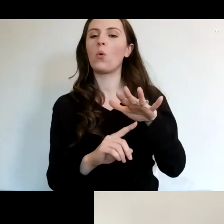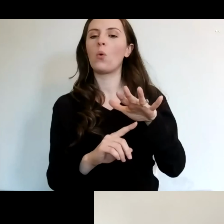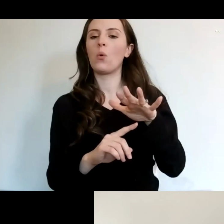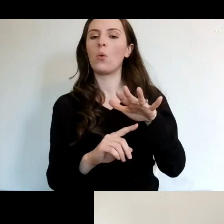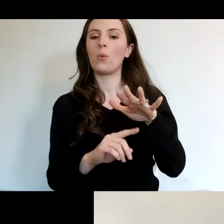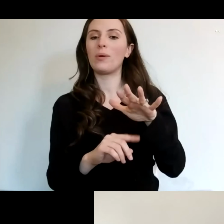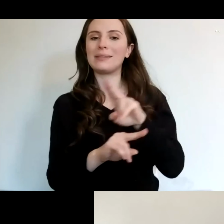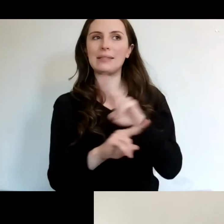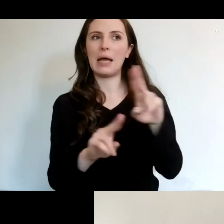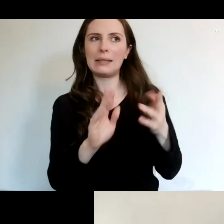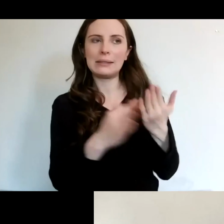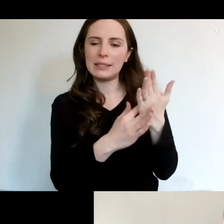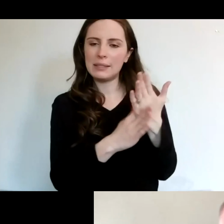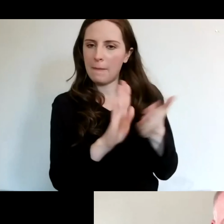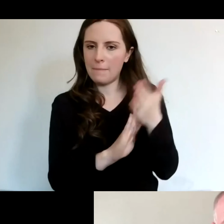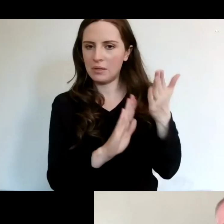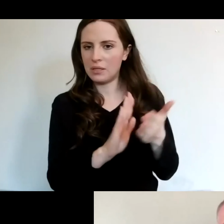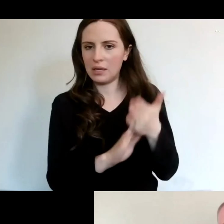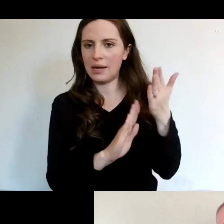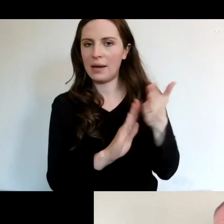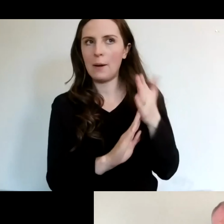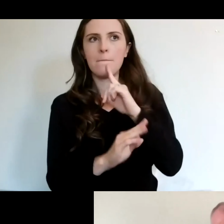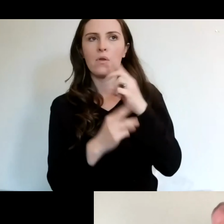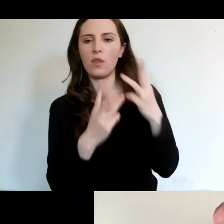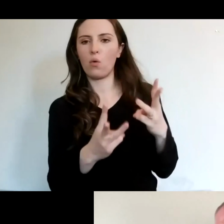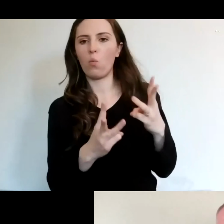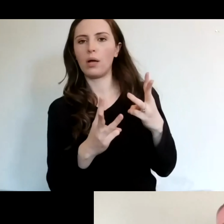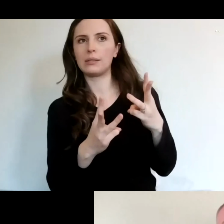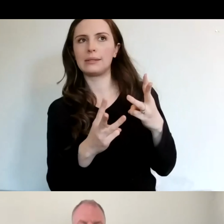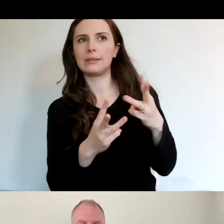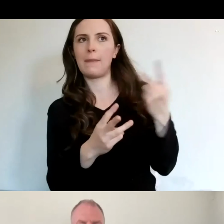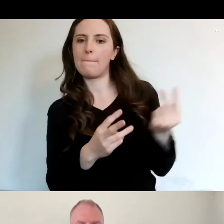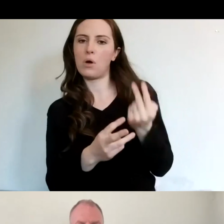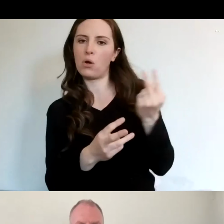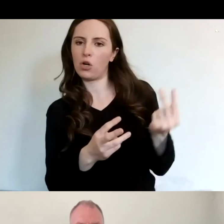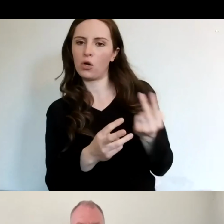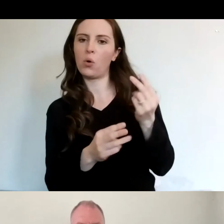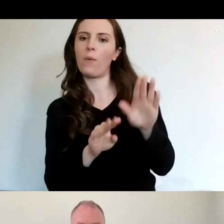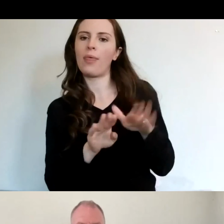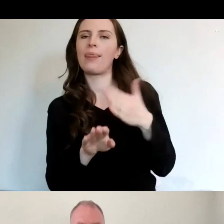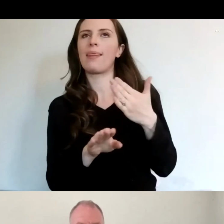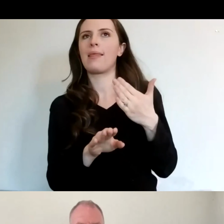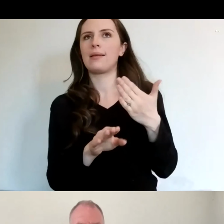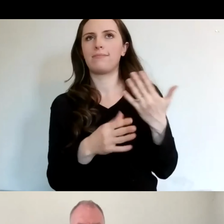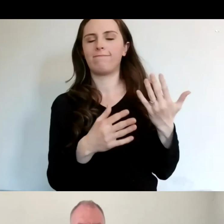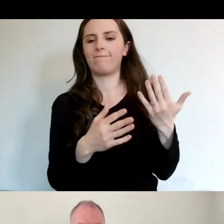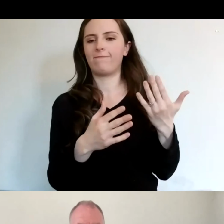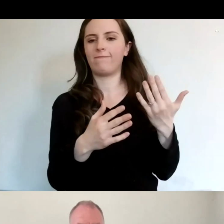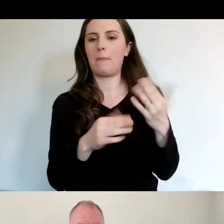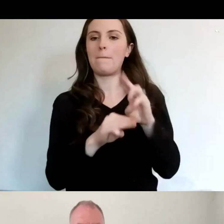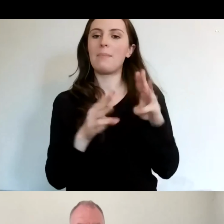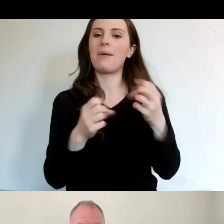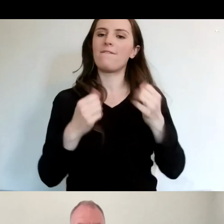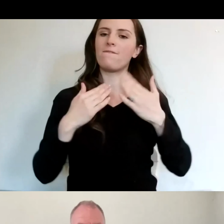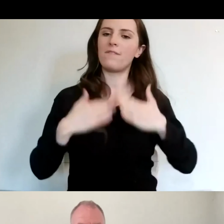that want to partner with people with physical disabilities?